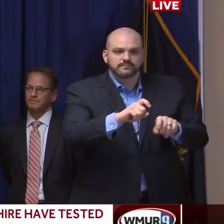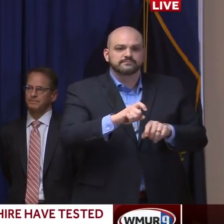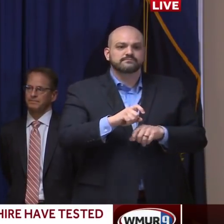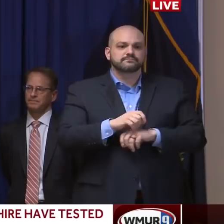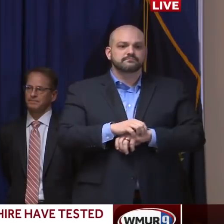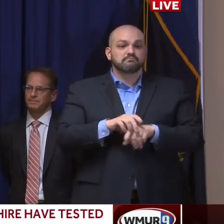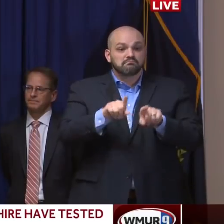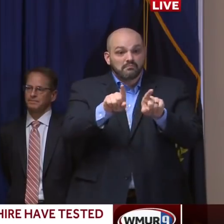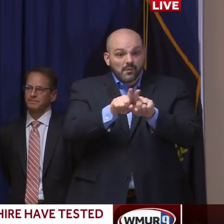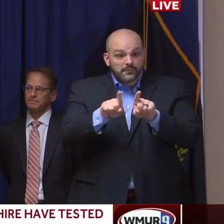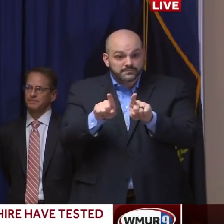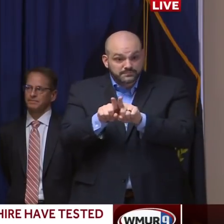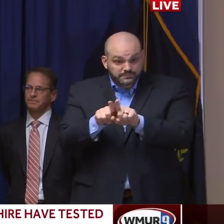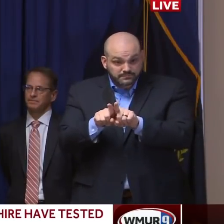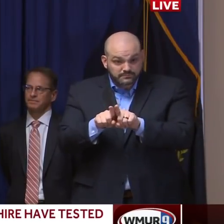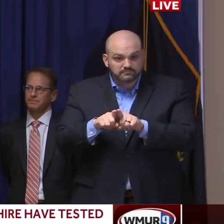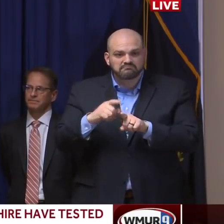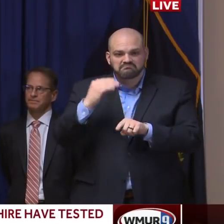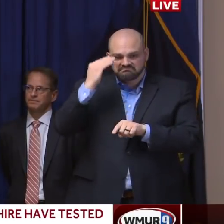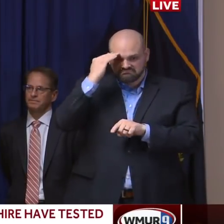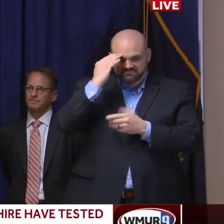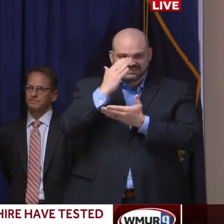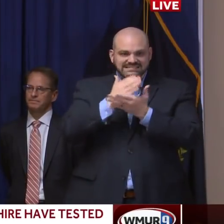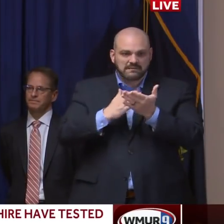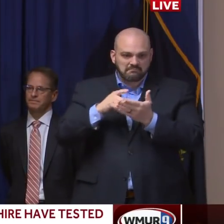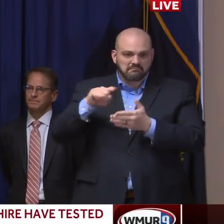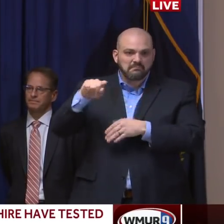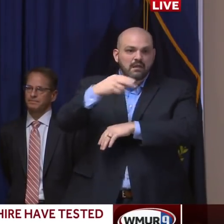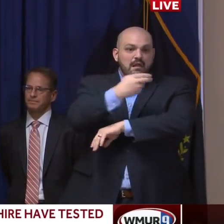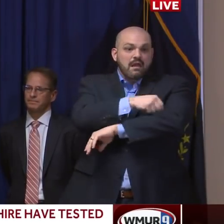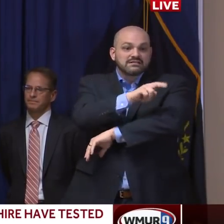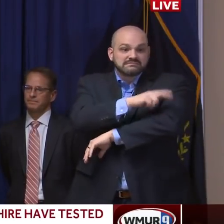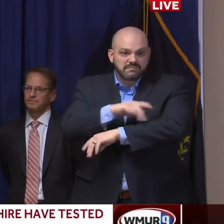WE CERTAINLY RAMPED UP THE NUMBER OF TESTS WE ARE CAPABLE OF DOING.